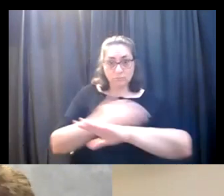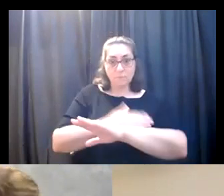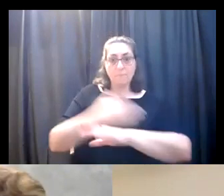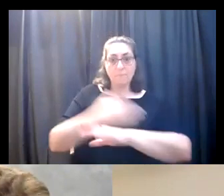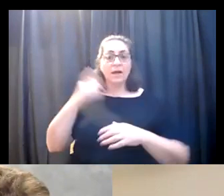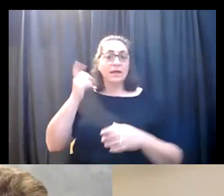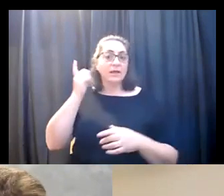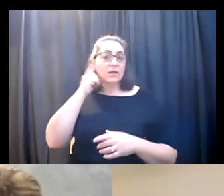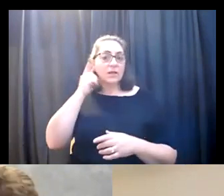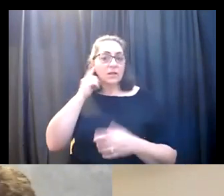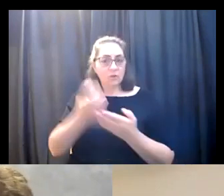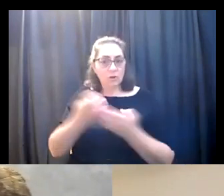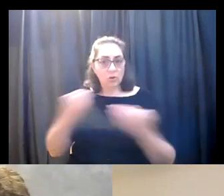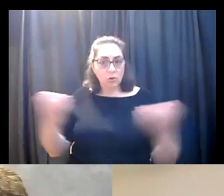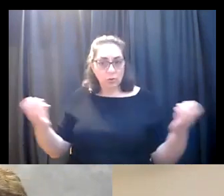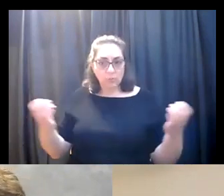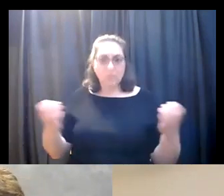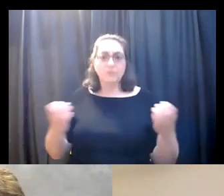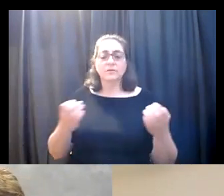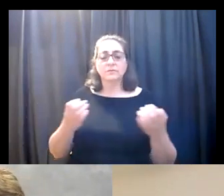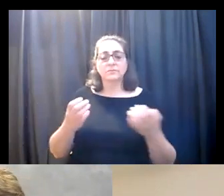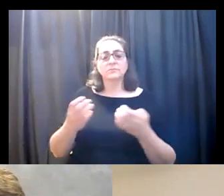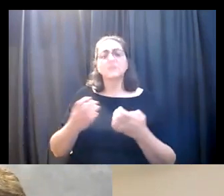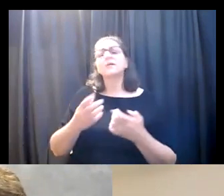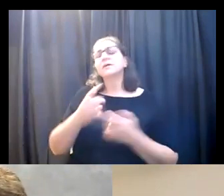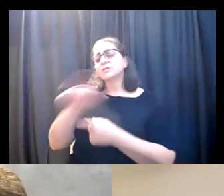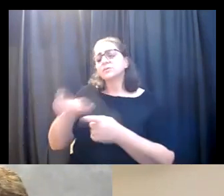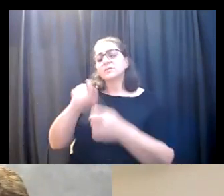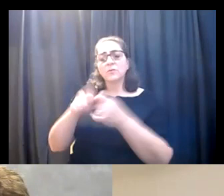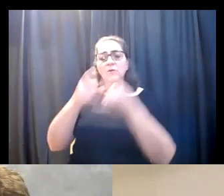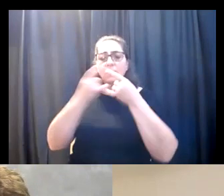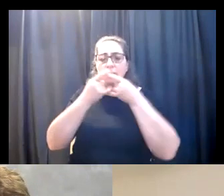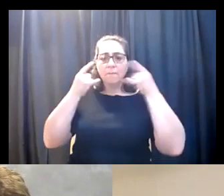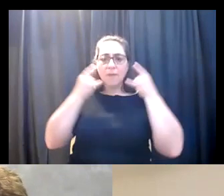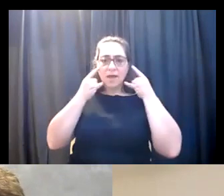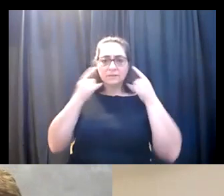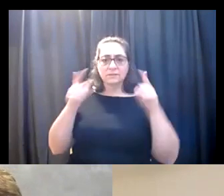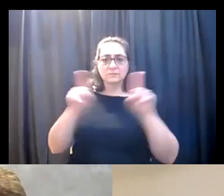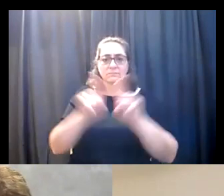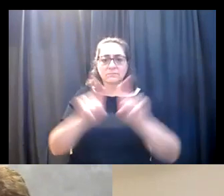a lot what we covered. I would be confident, focus on the partnership,